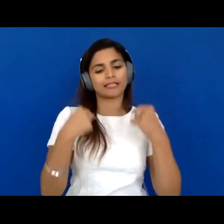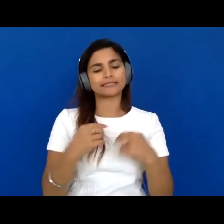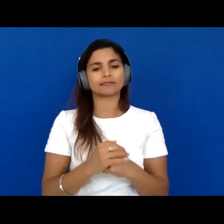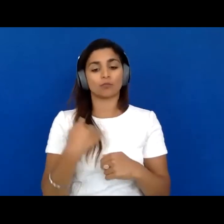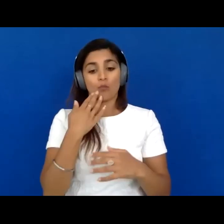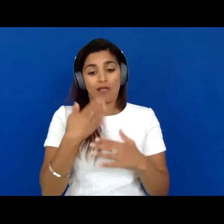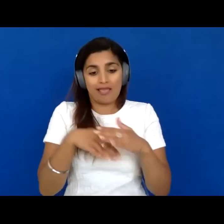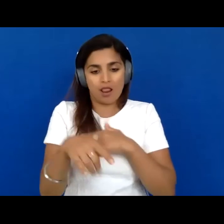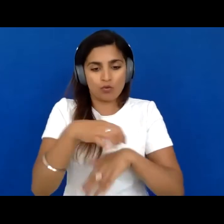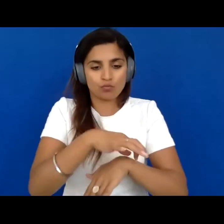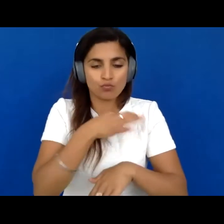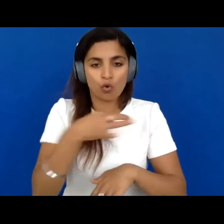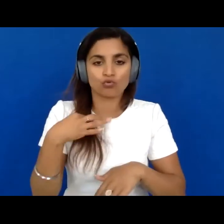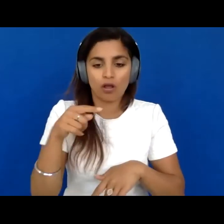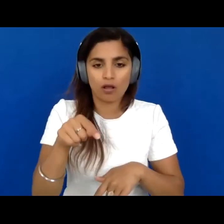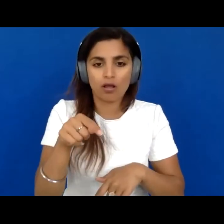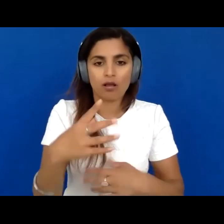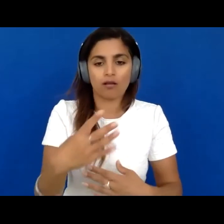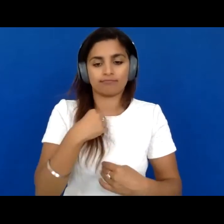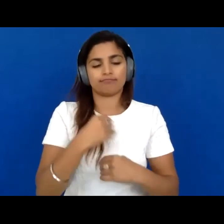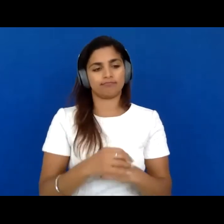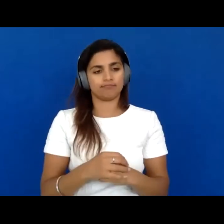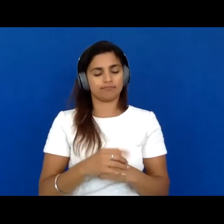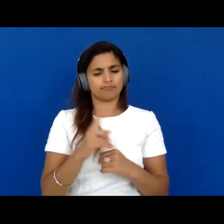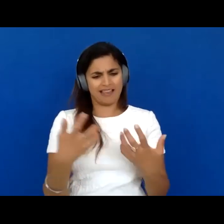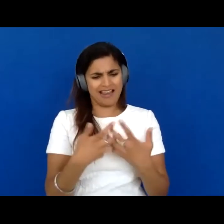these shifting power positions in the transnational the here and there are